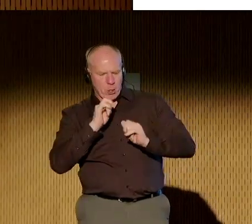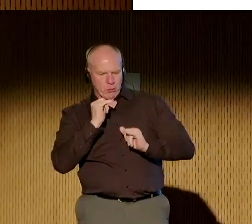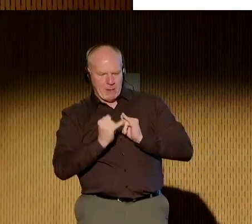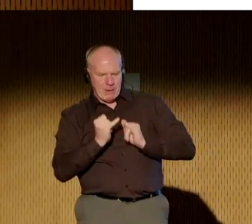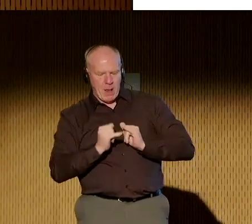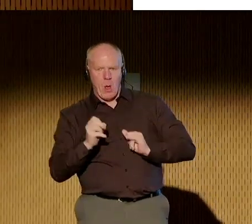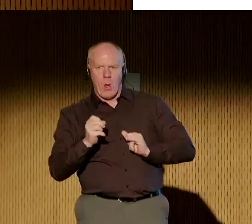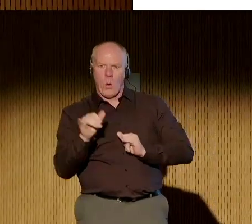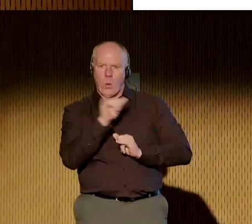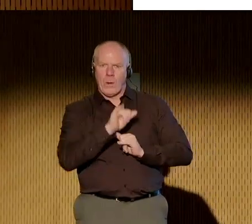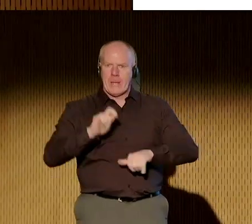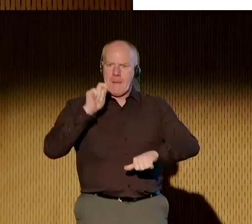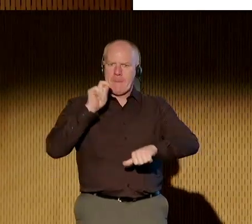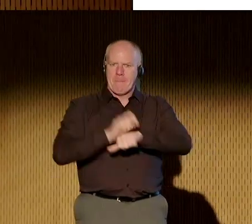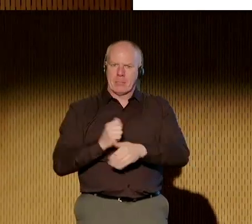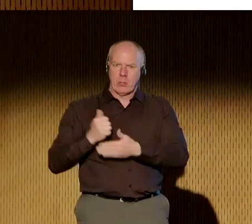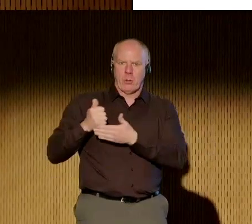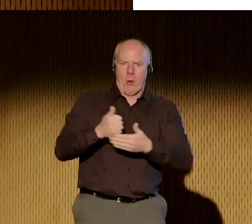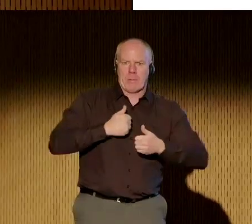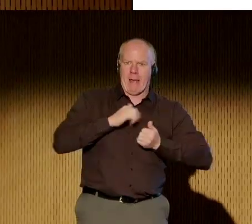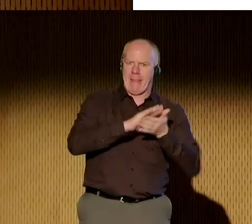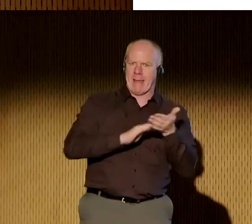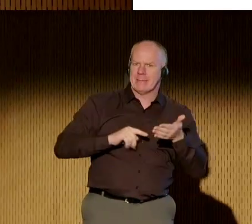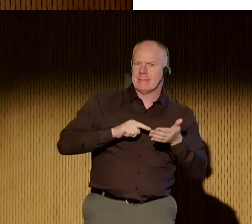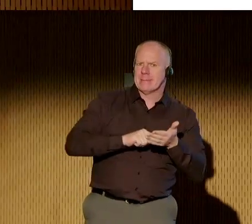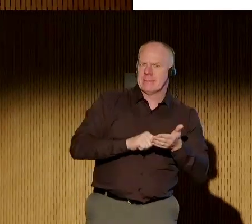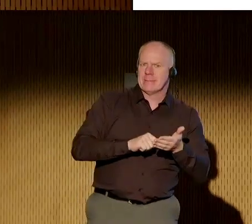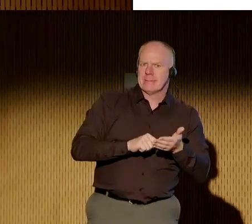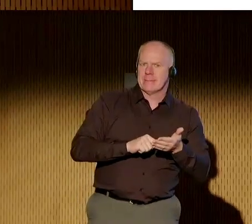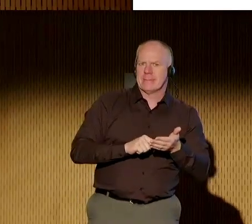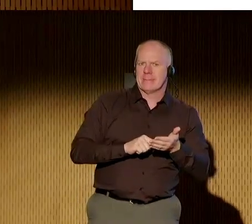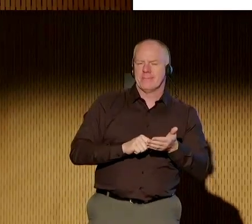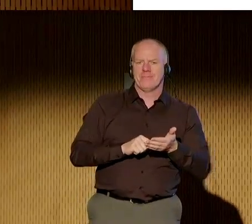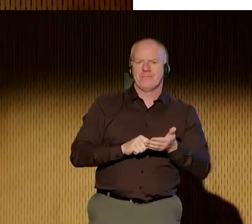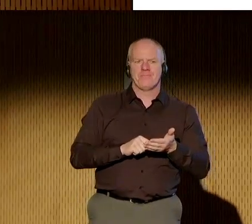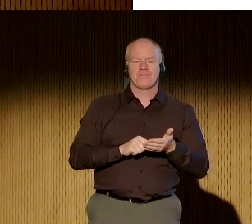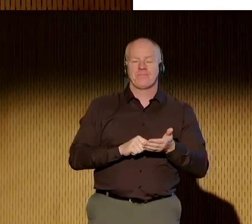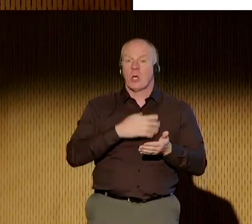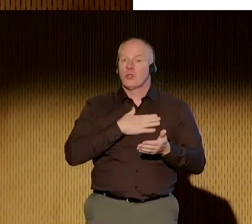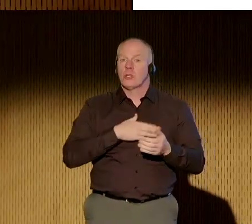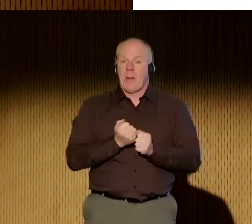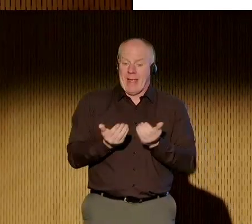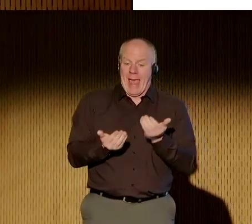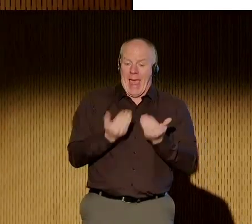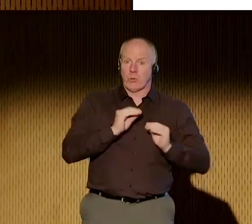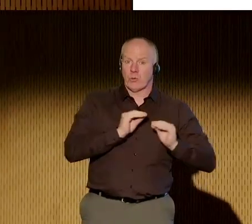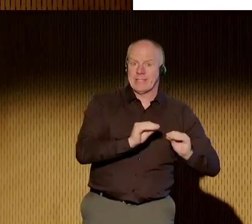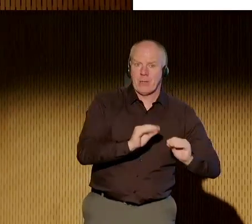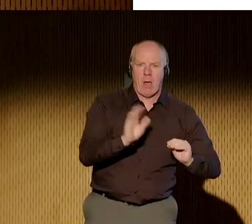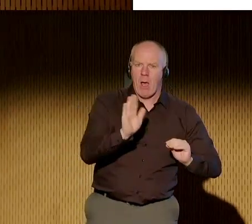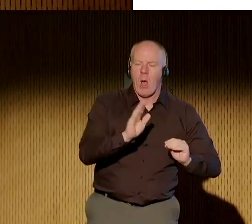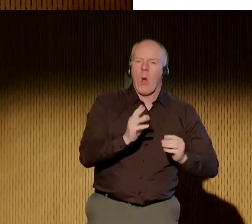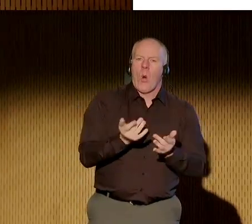best support a lesson they have designed and not only how they want to teach but also on what space